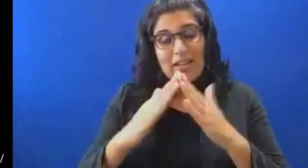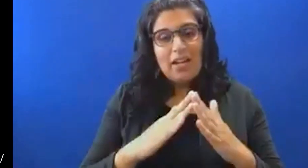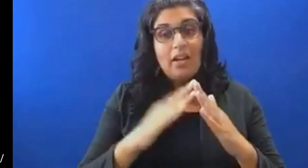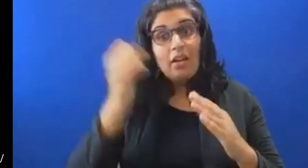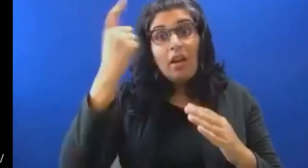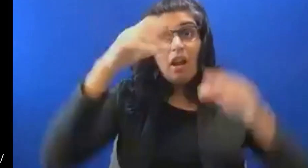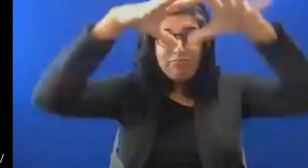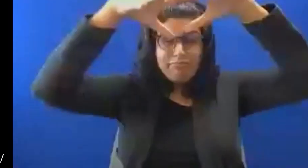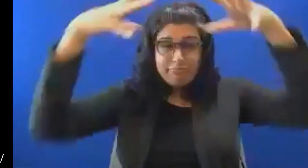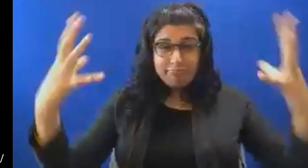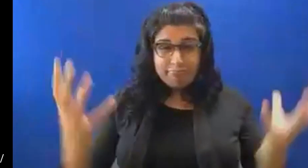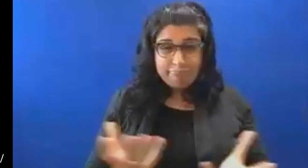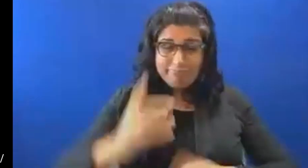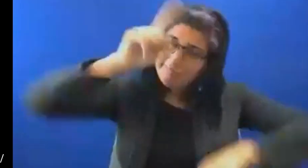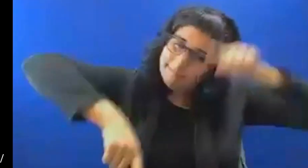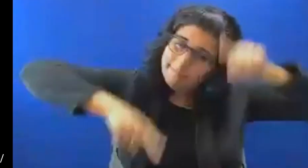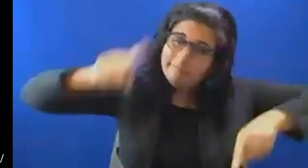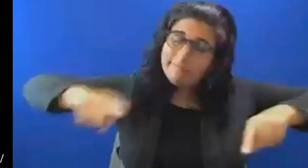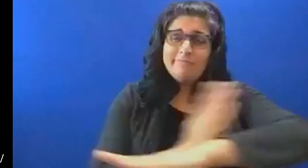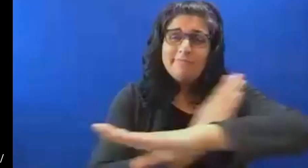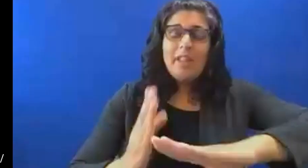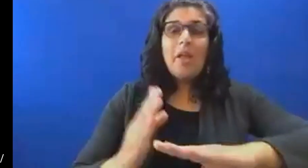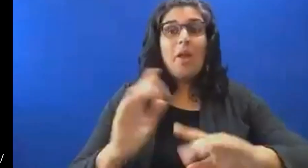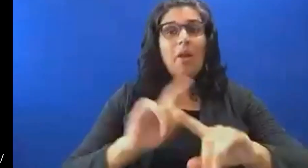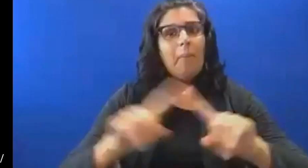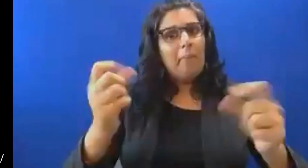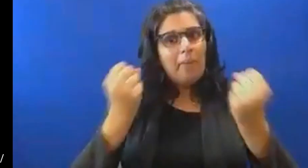But a lot of people do not agree on the nuances of language.